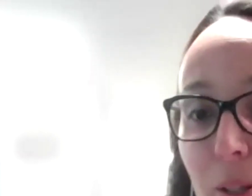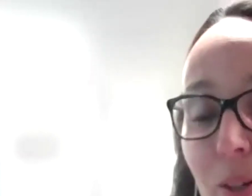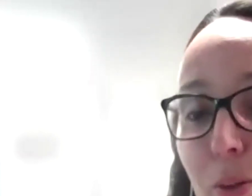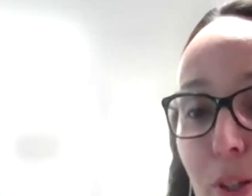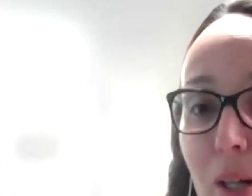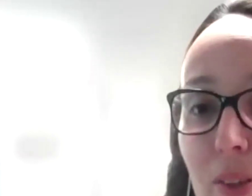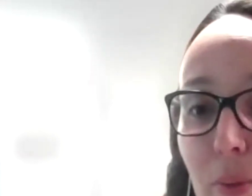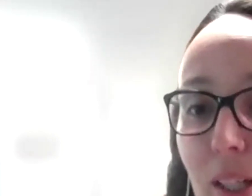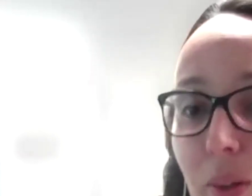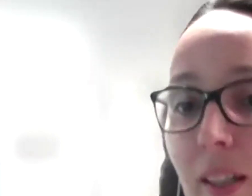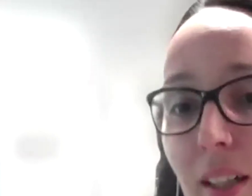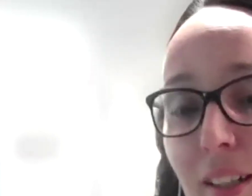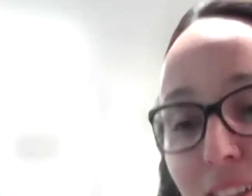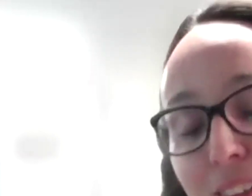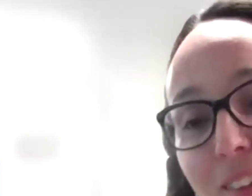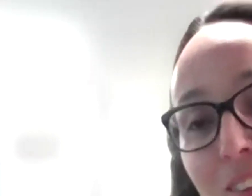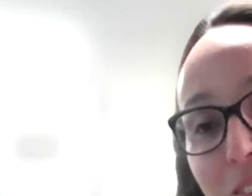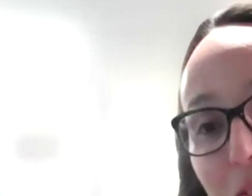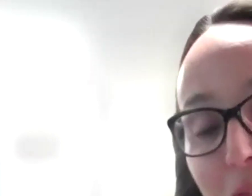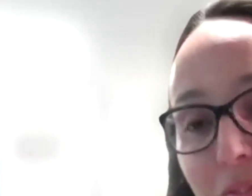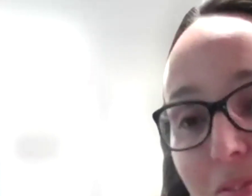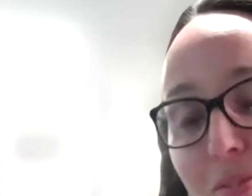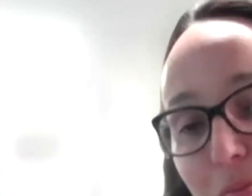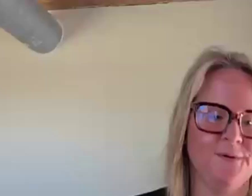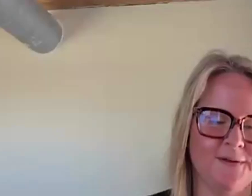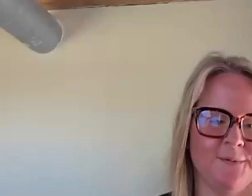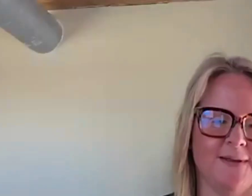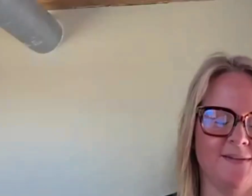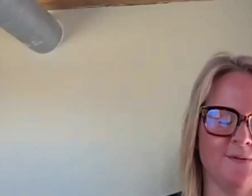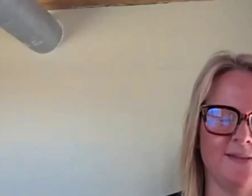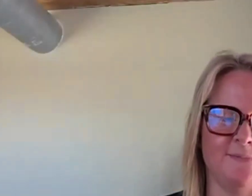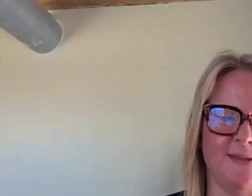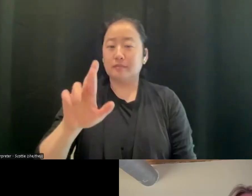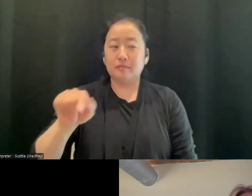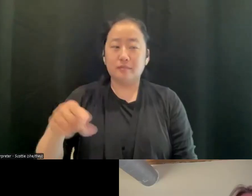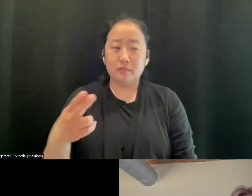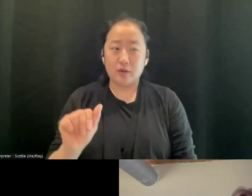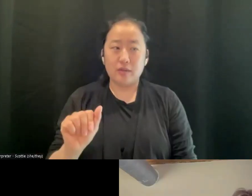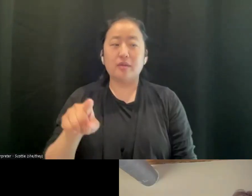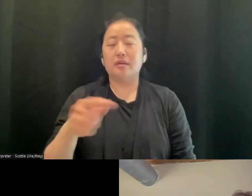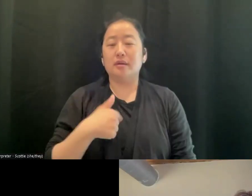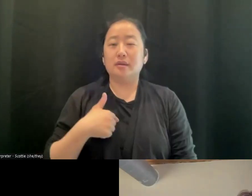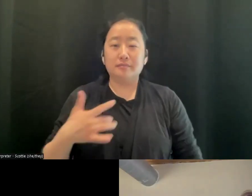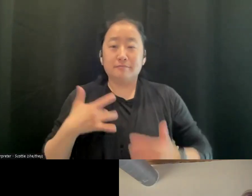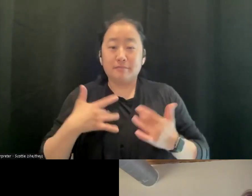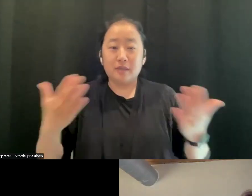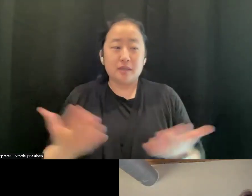I'll turn it over to Martha really quick. >> Martha: Hello, everyone. It's great to be here. I'm Martha Rust, program director